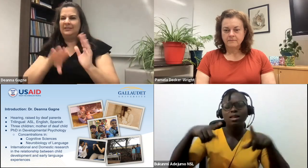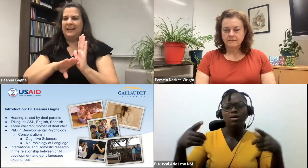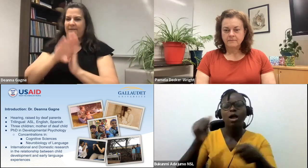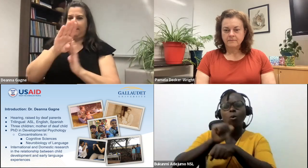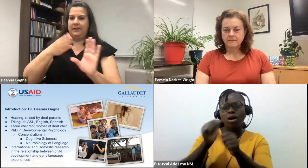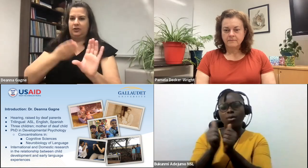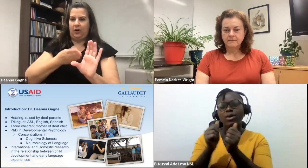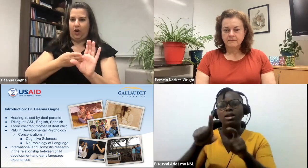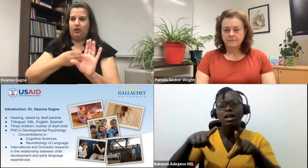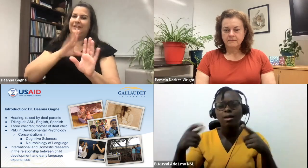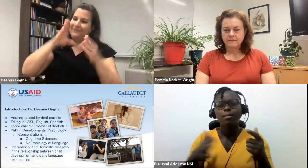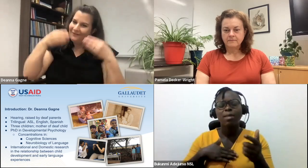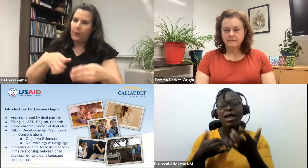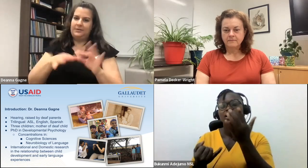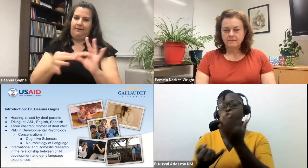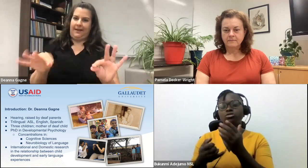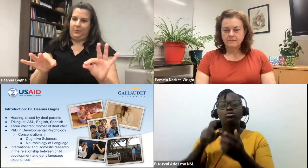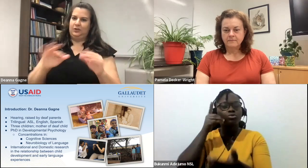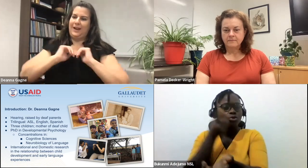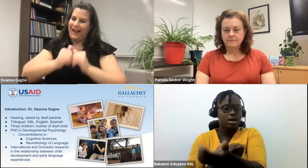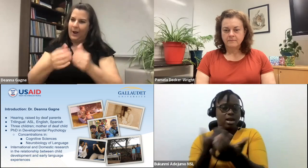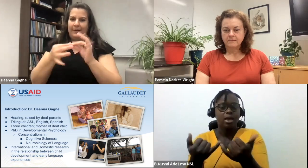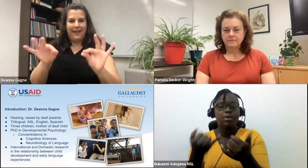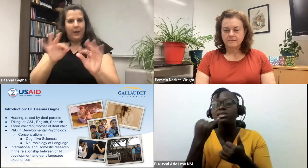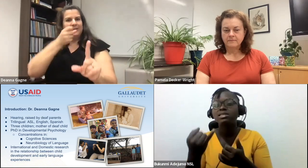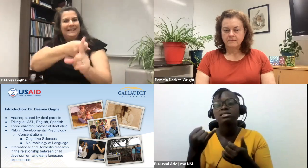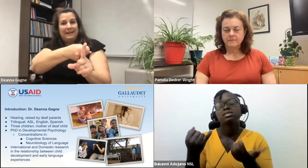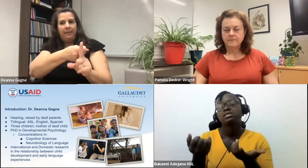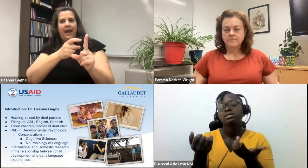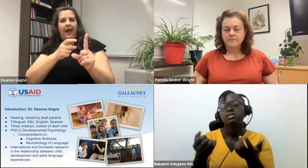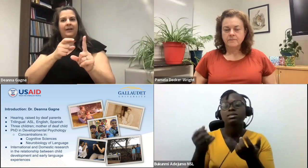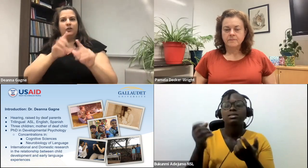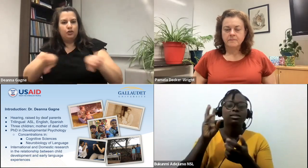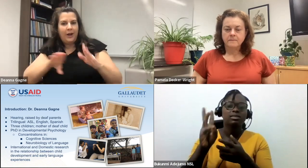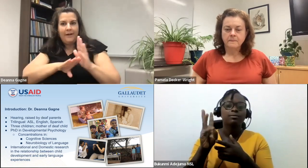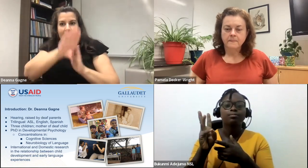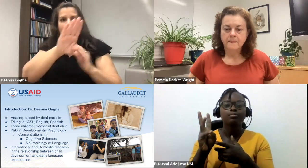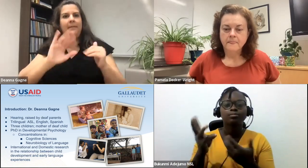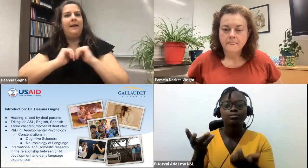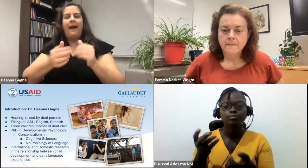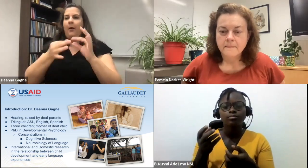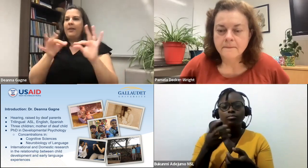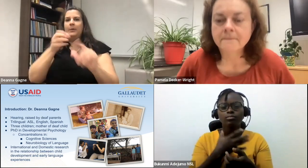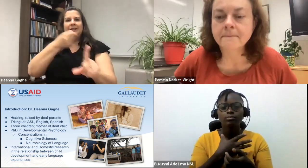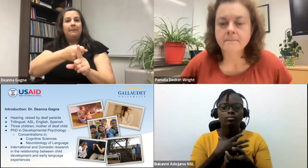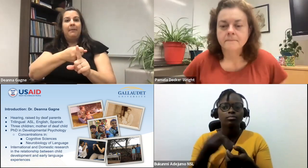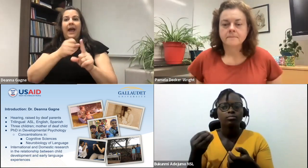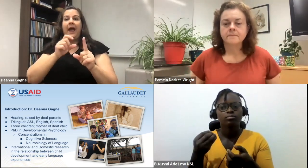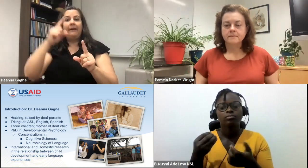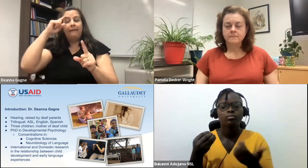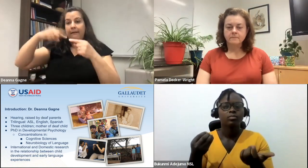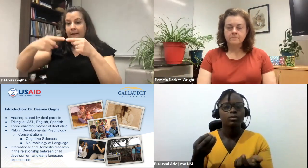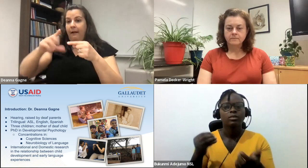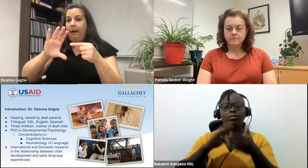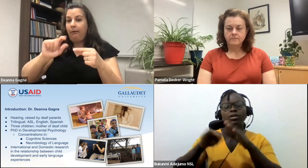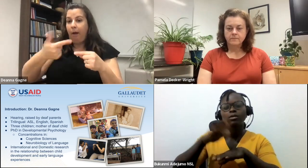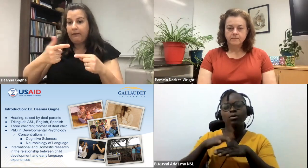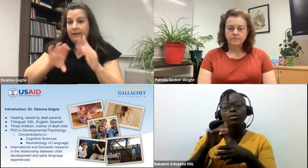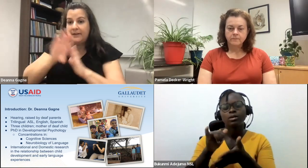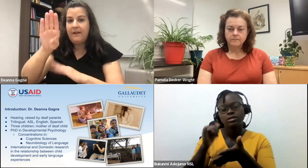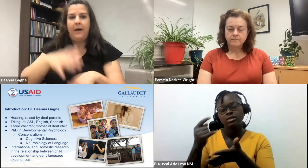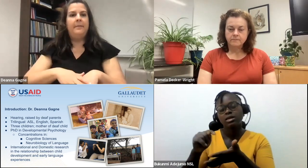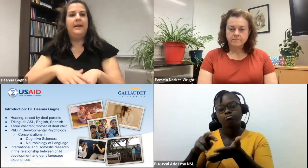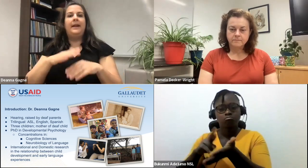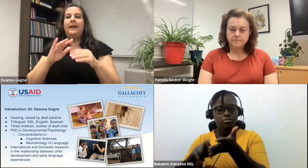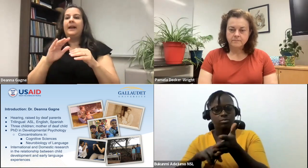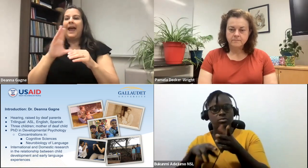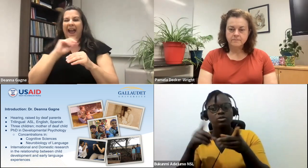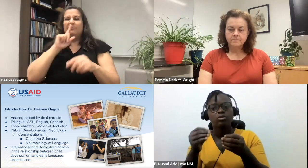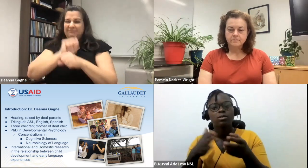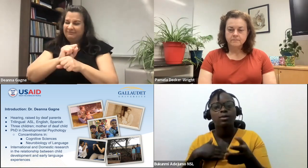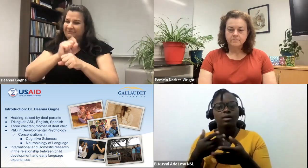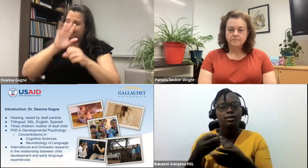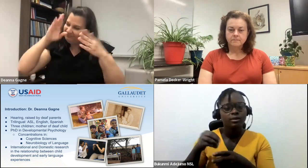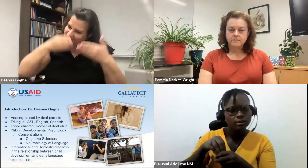speaks to the fact that I've been doing my research in child psychology specifically, and language and language acquisition, how it impacts their development on the whole, how it affects their cognitive development.